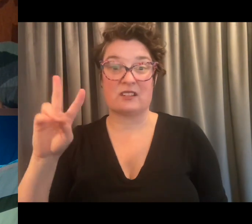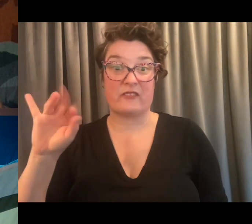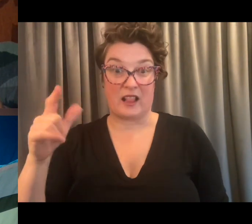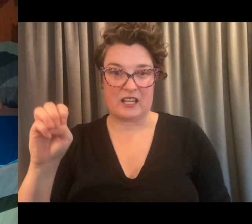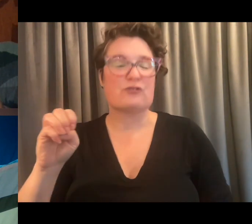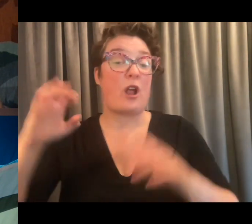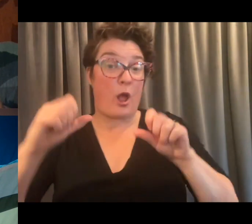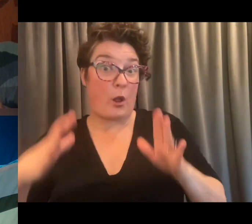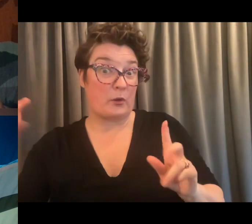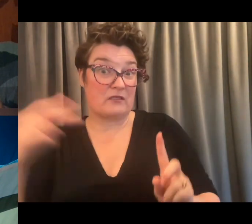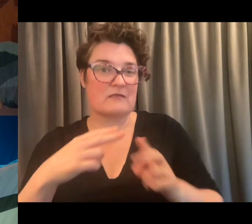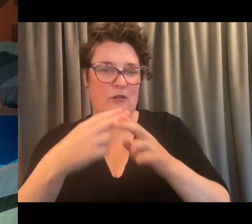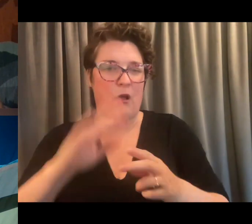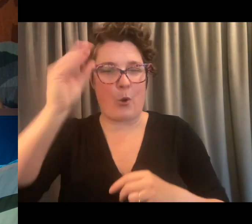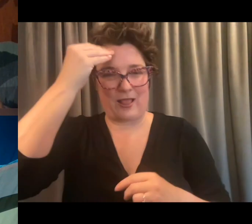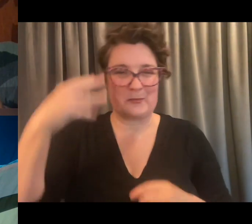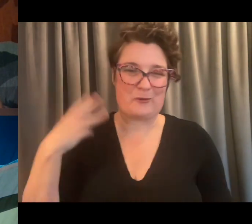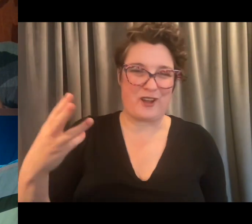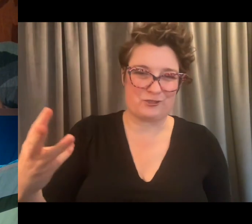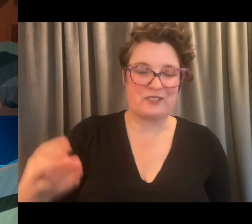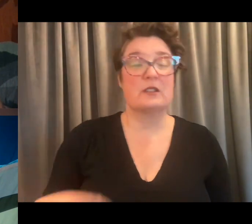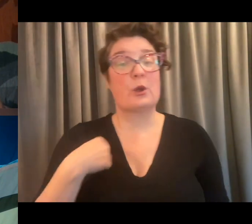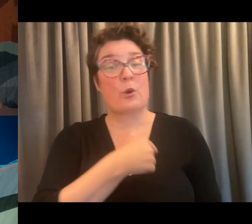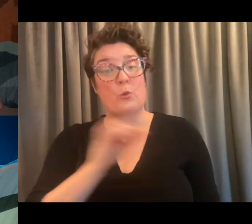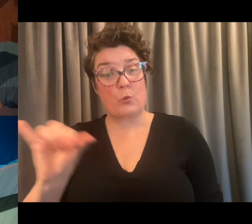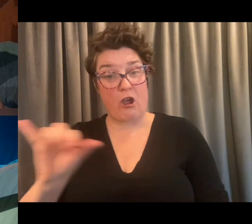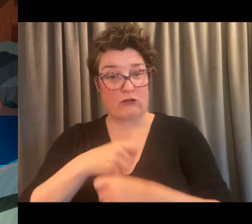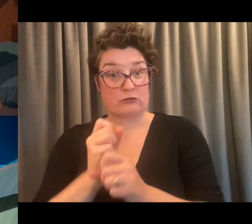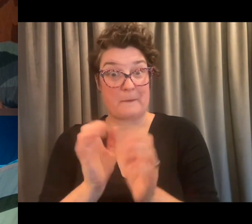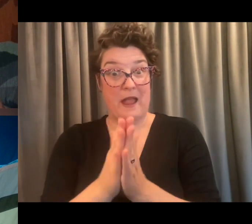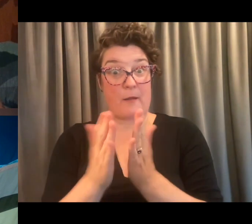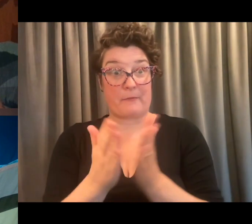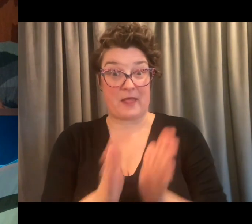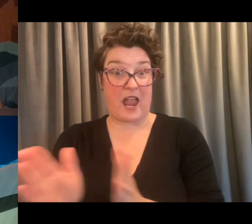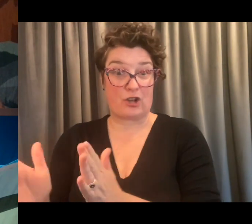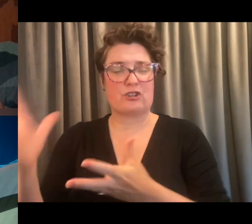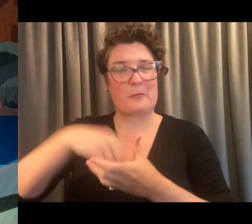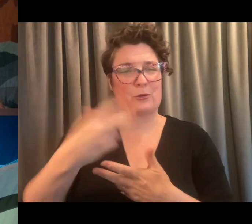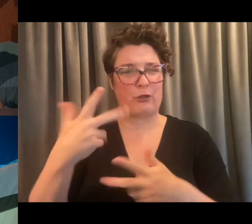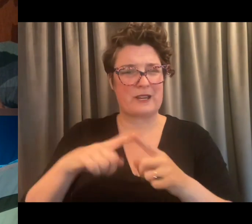Rebekah: In addition to this podcast, we created a planner that combines Hebrew, Gregorian, and moon calendars.